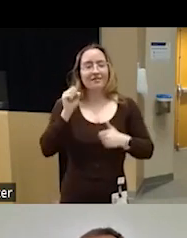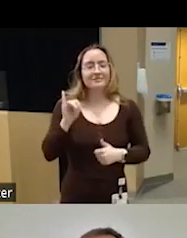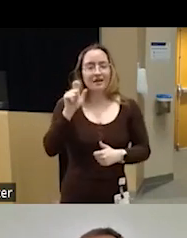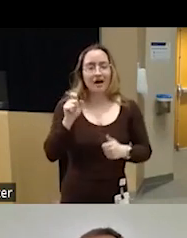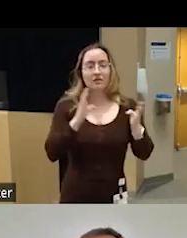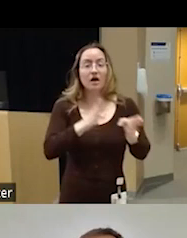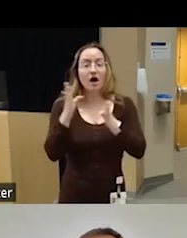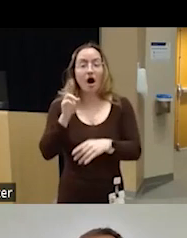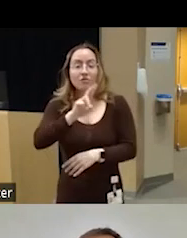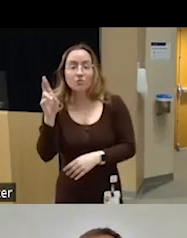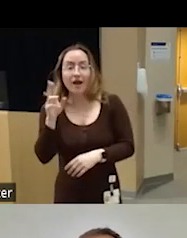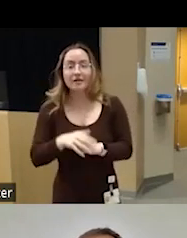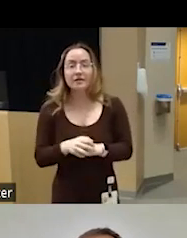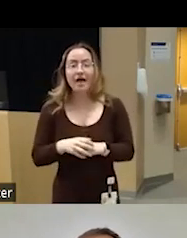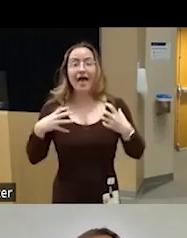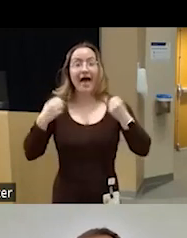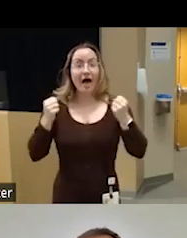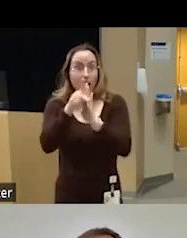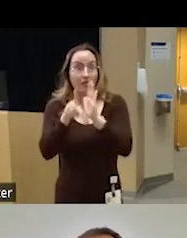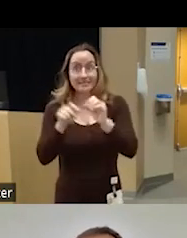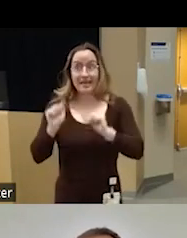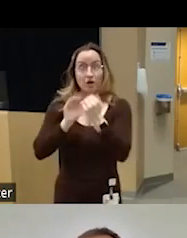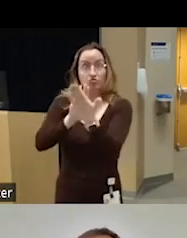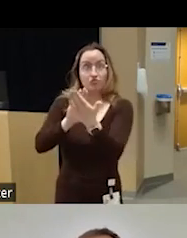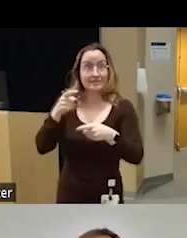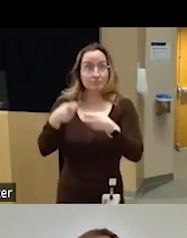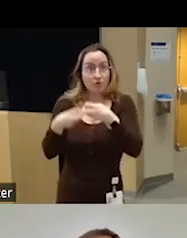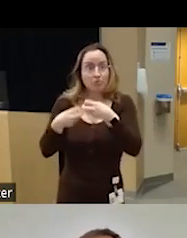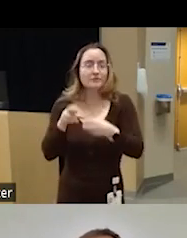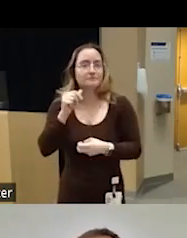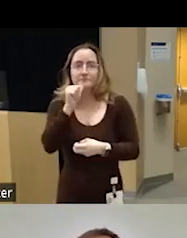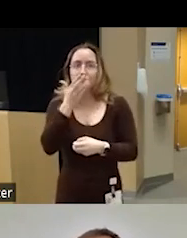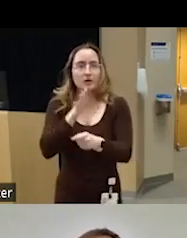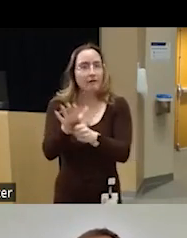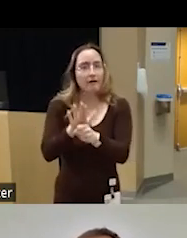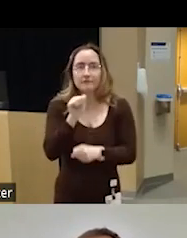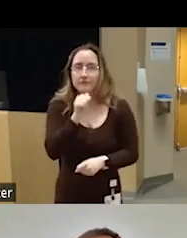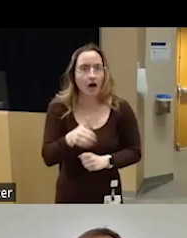enough in order to deal with all of this. We need to improve obviously the prescribing and also have